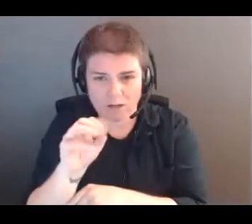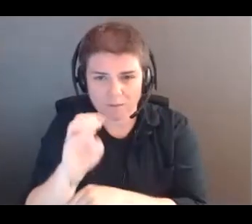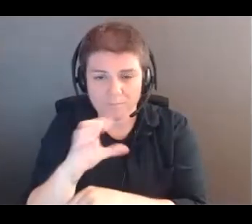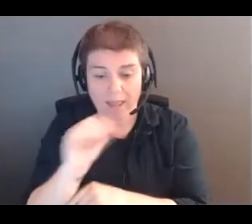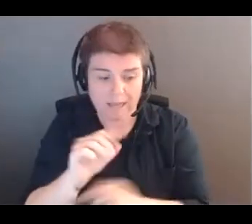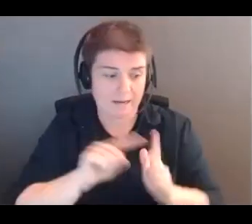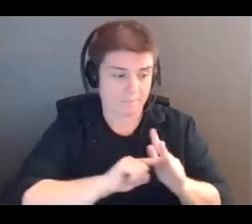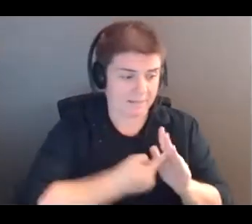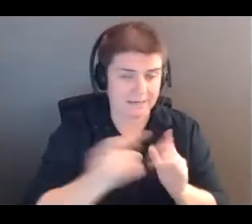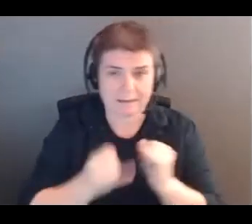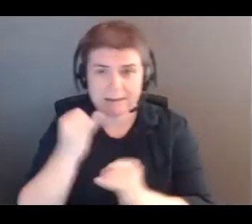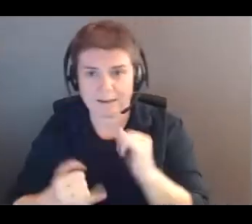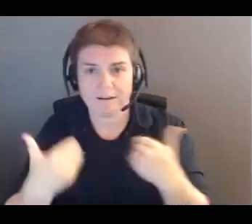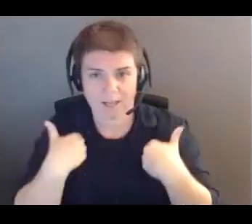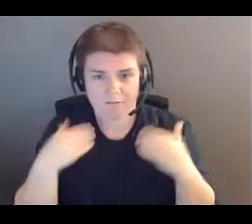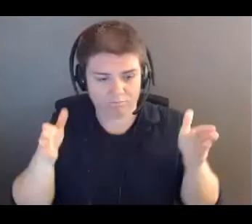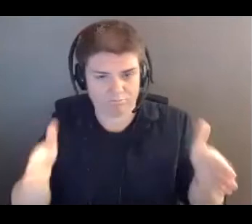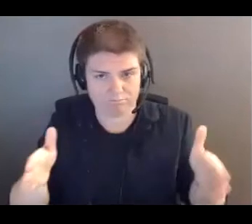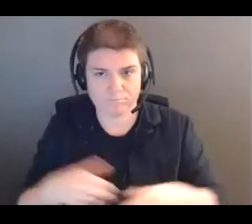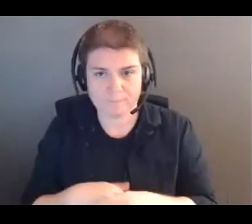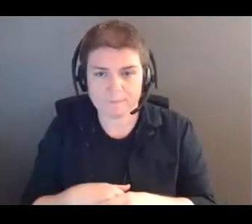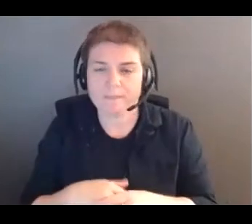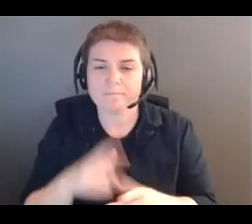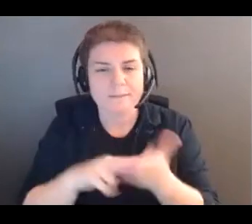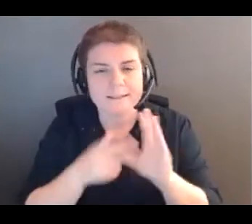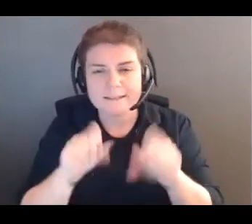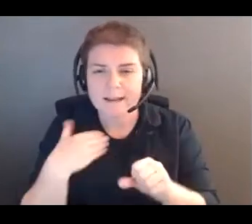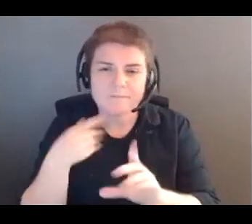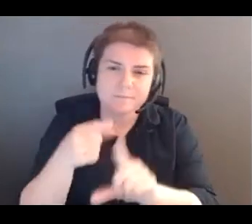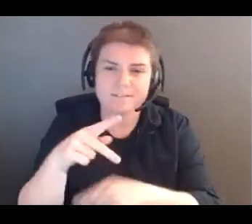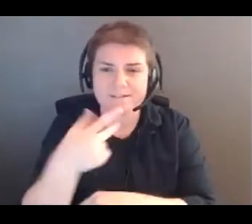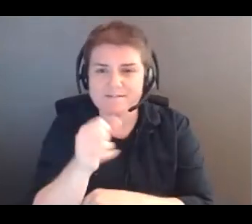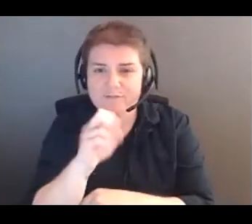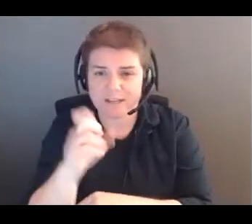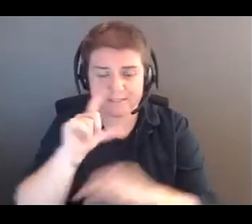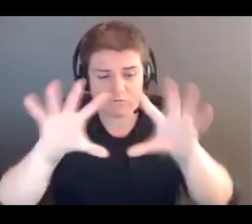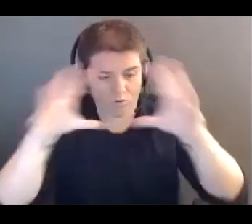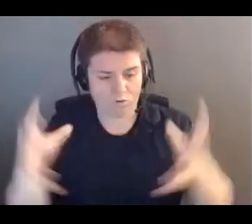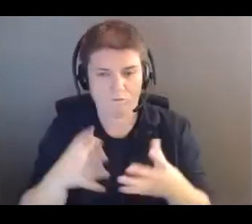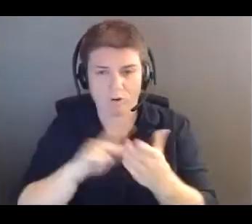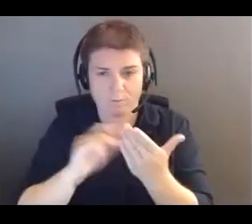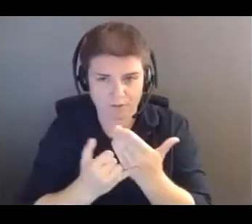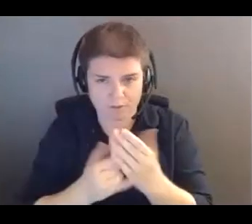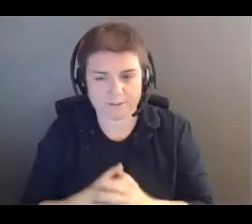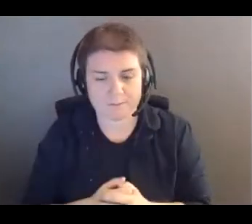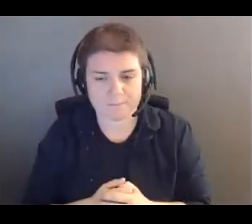end date. This could include a distinct phase of an overall larger project. Projects might